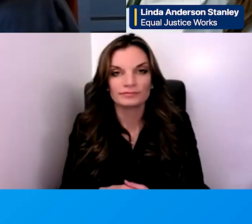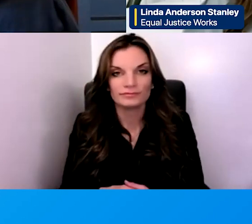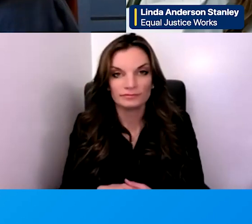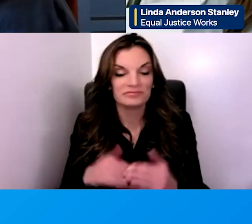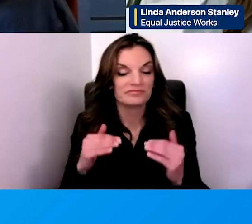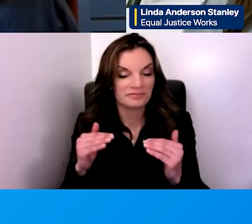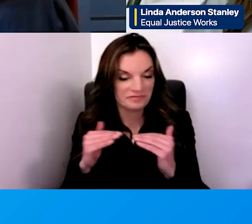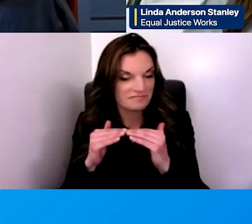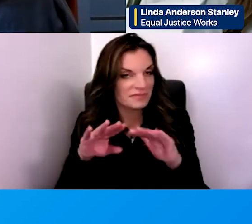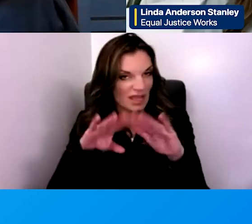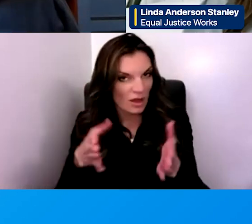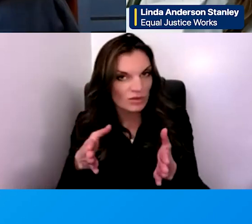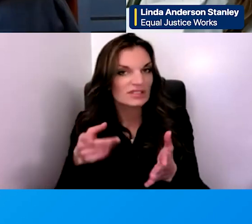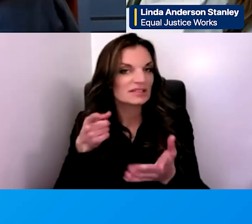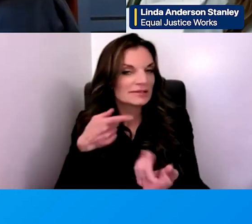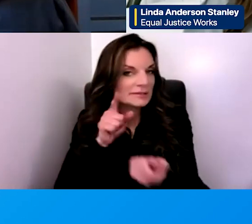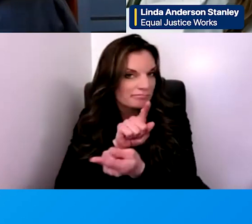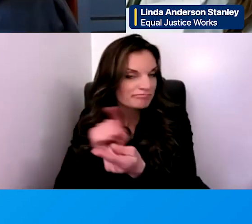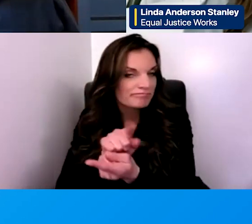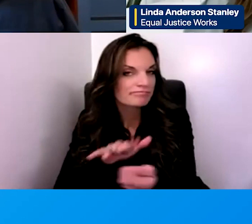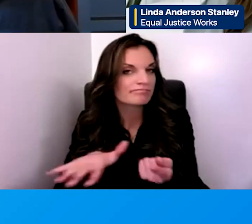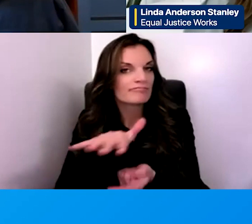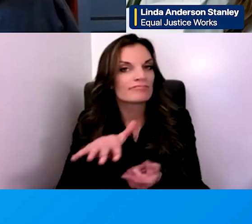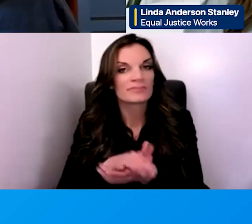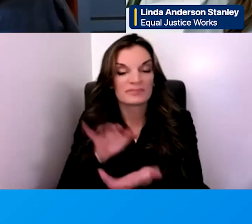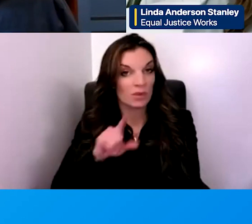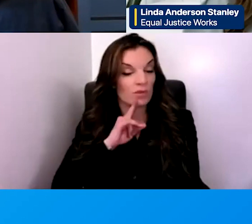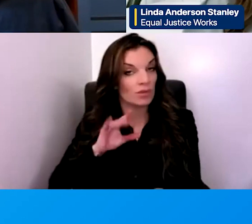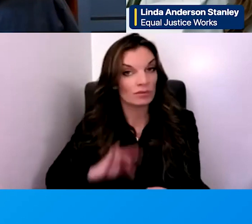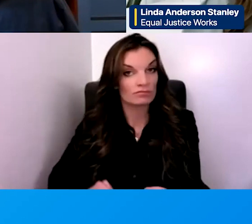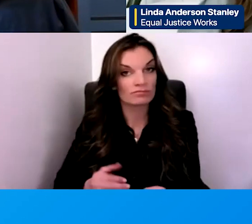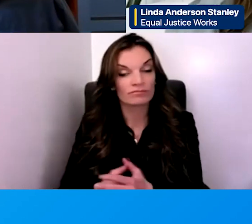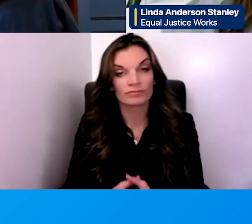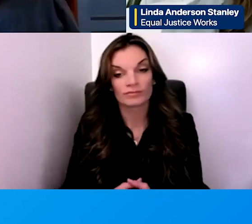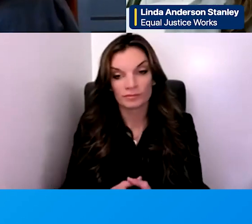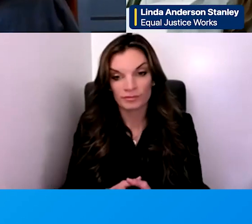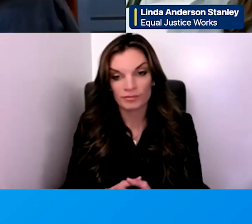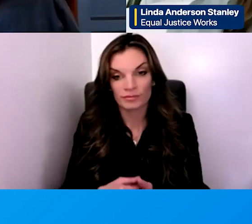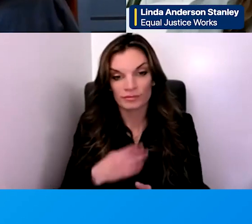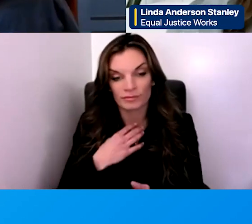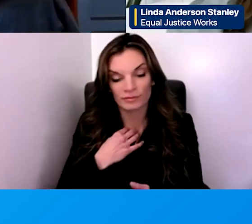offices elsewhere. And that was very useful. For us it also worked the power